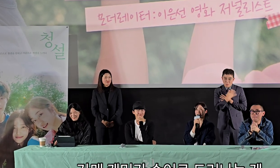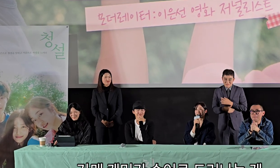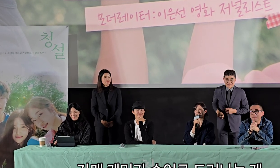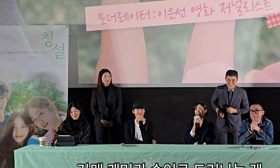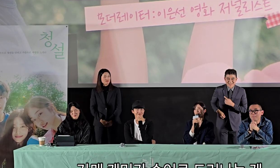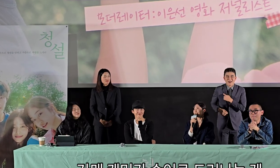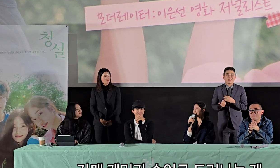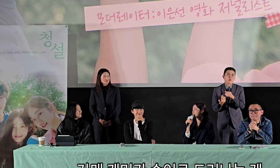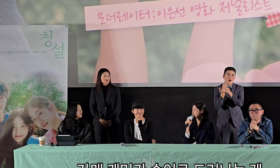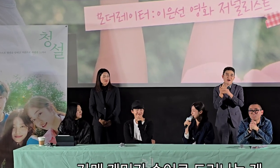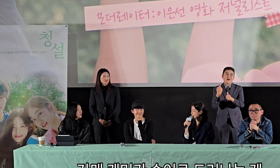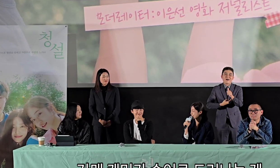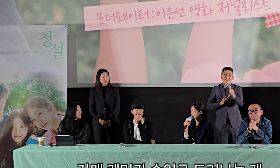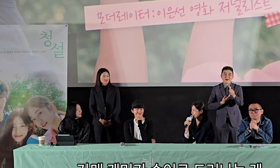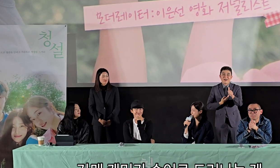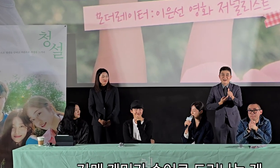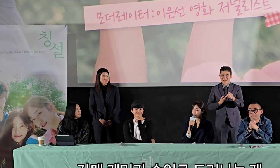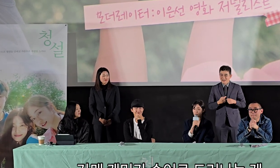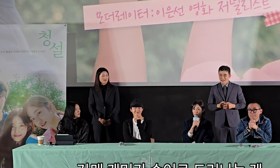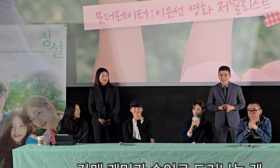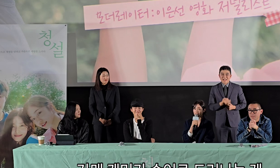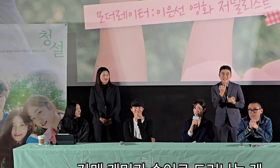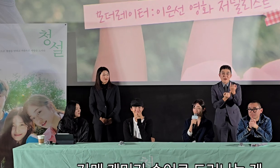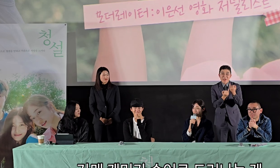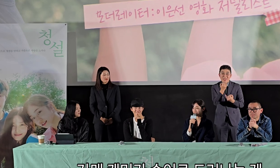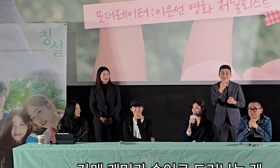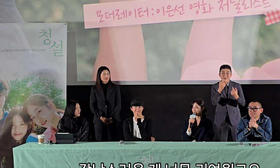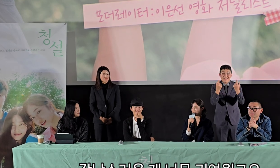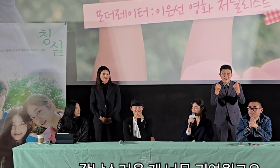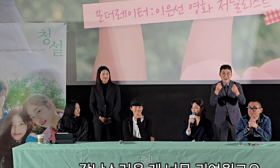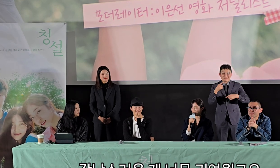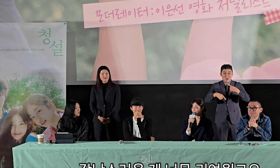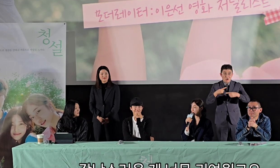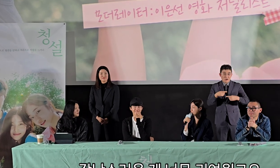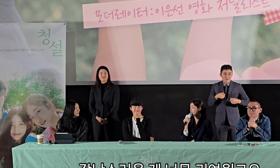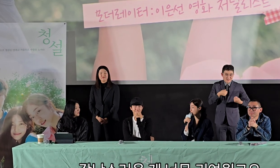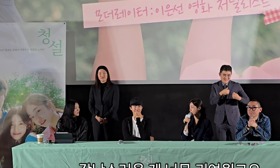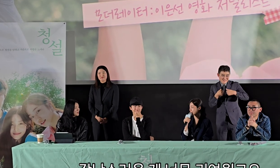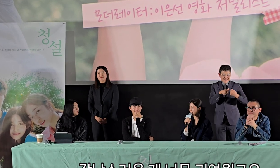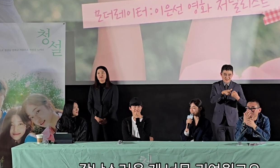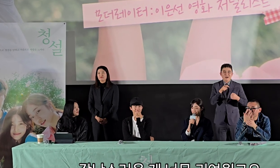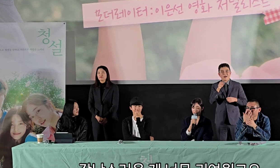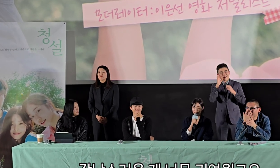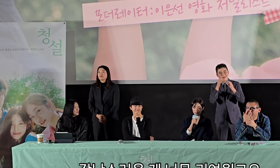It was so cute how the sisterly chemistry was expressed through sign language in a playful way.